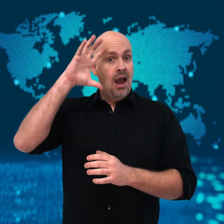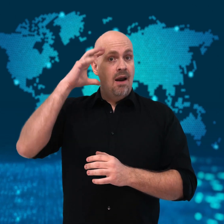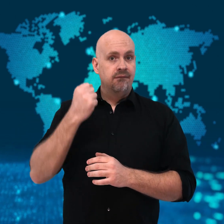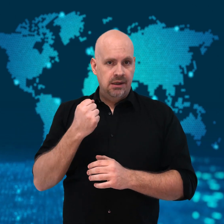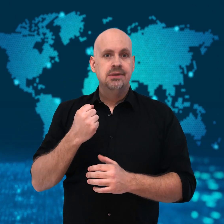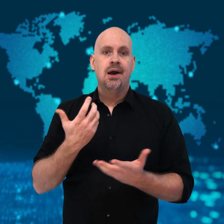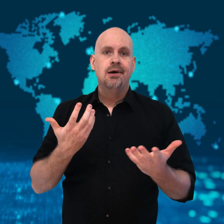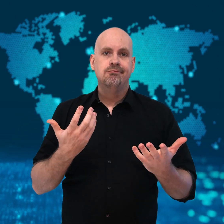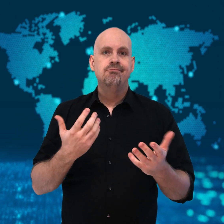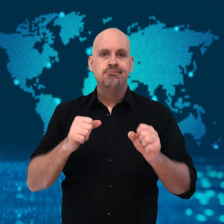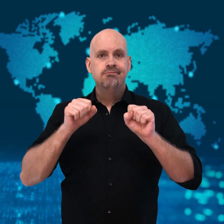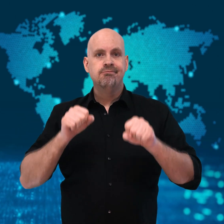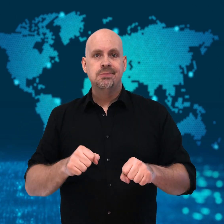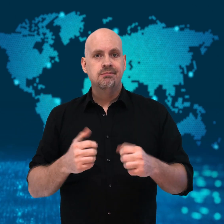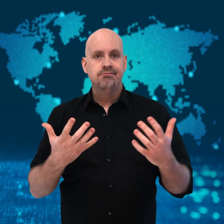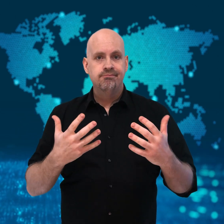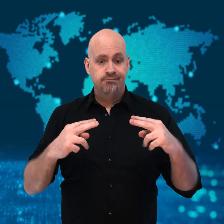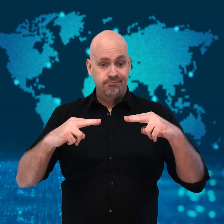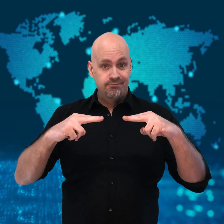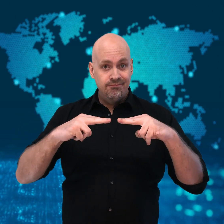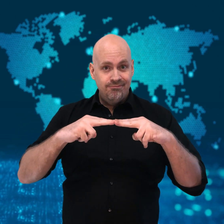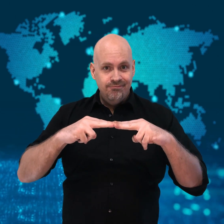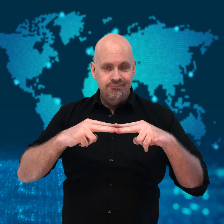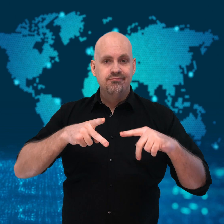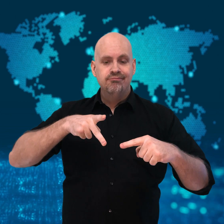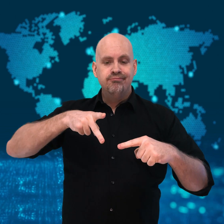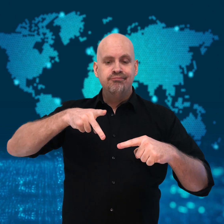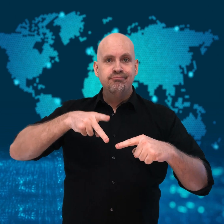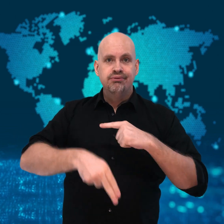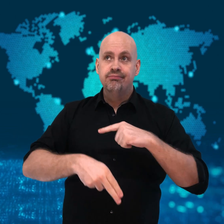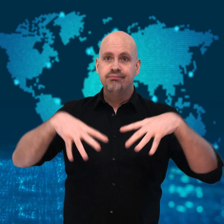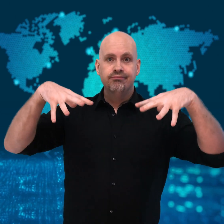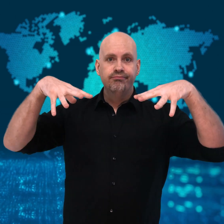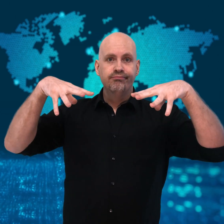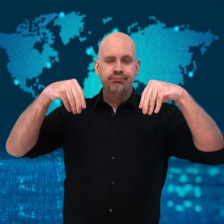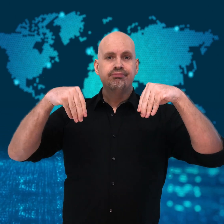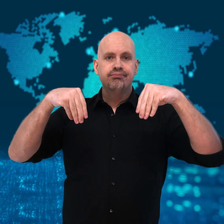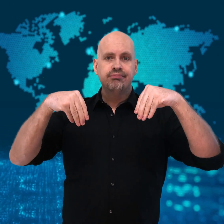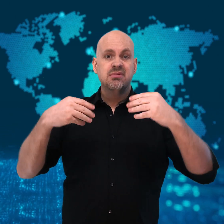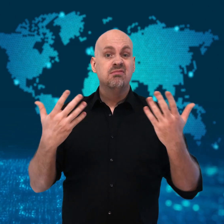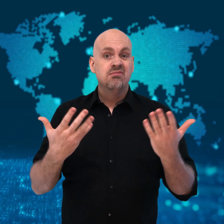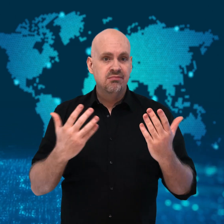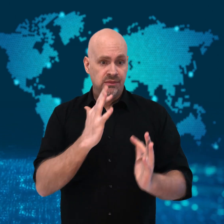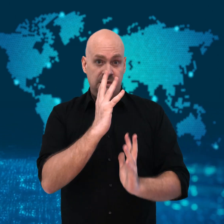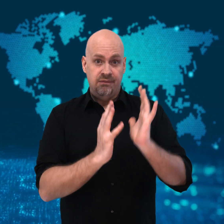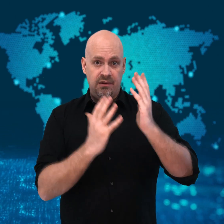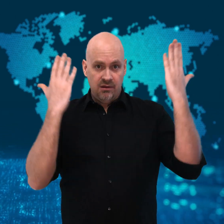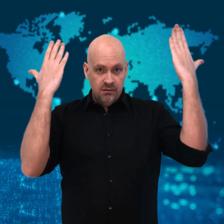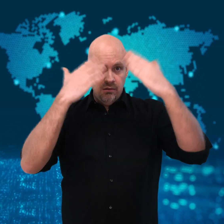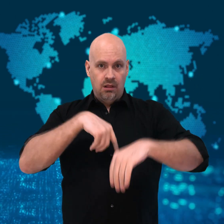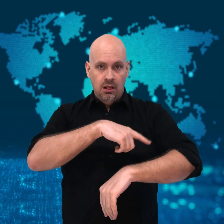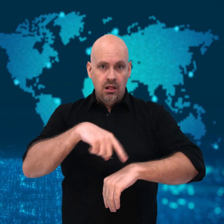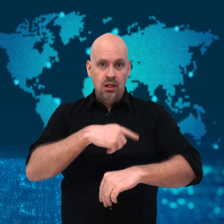At least 60 people were injured and no deaths have been reported.